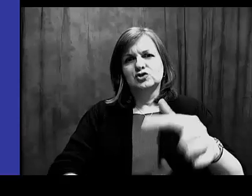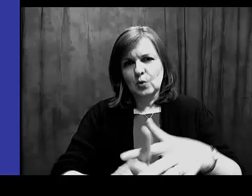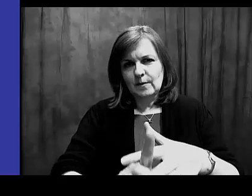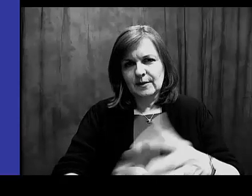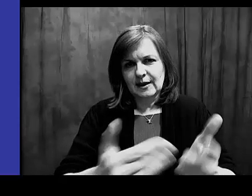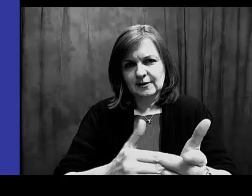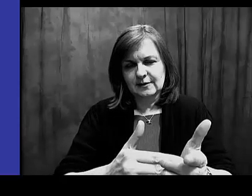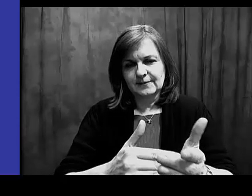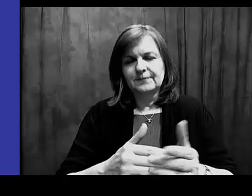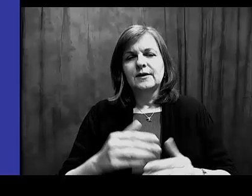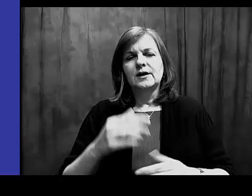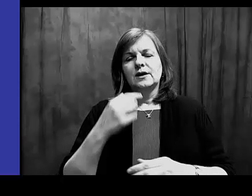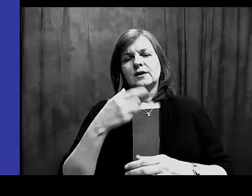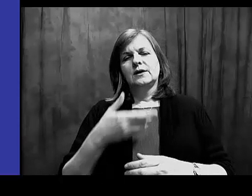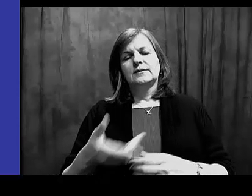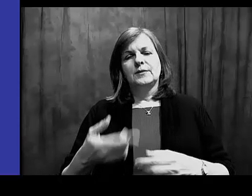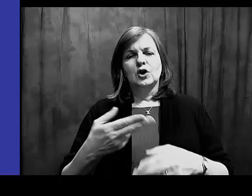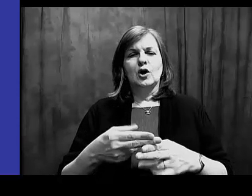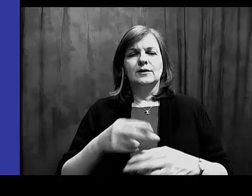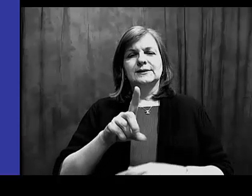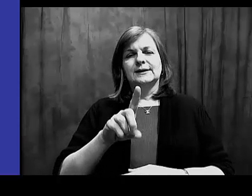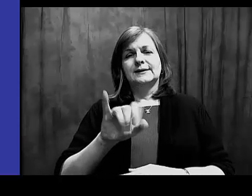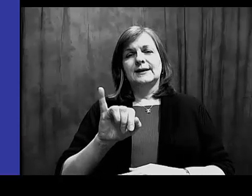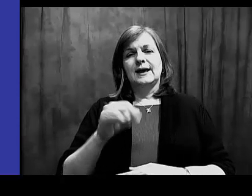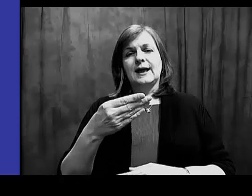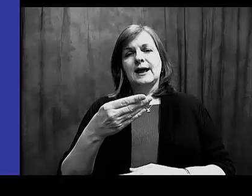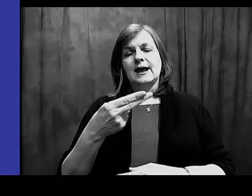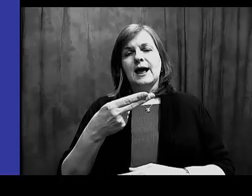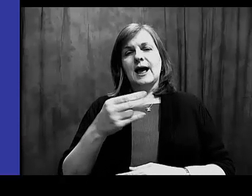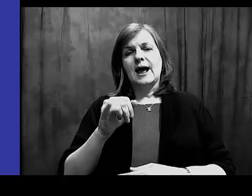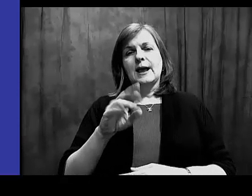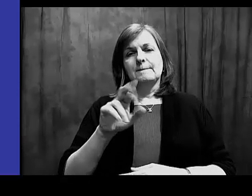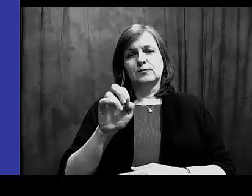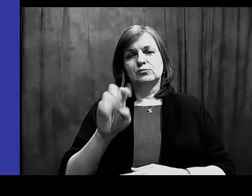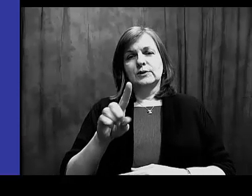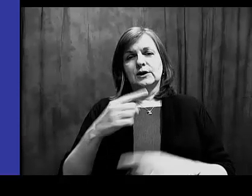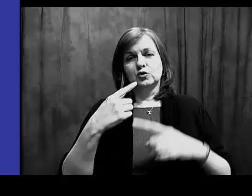we have to consider something known as a dihybrid cross